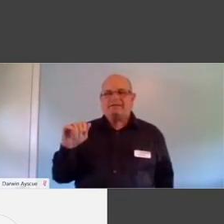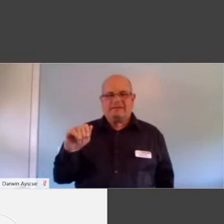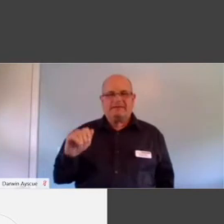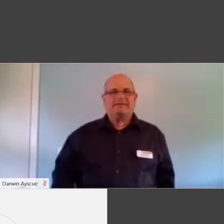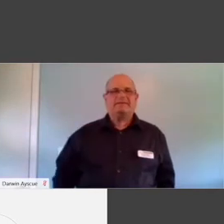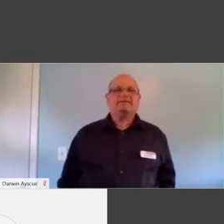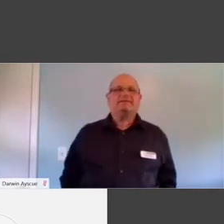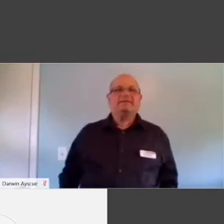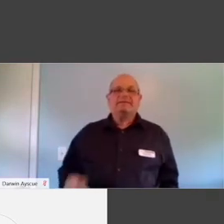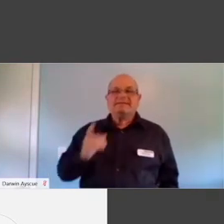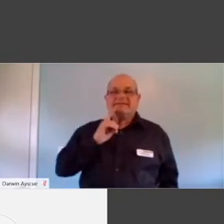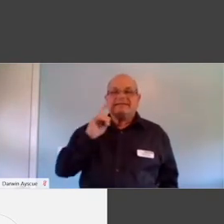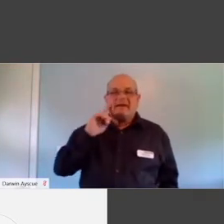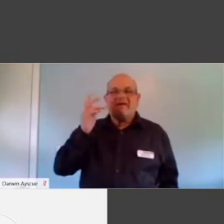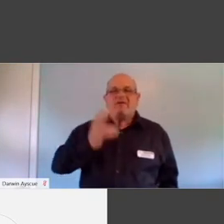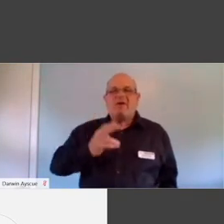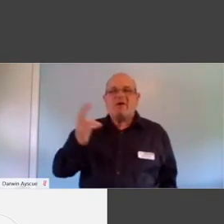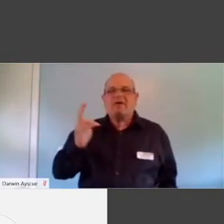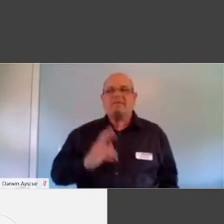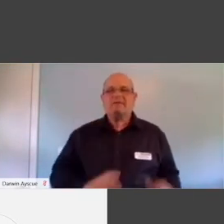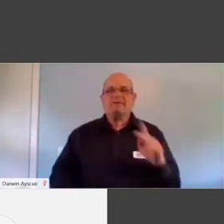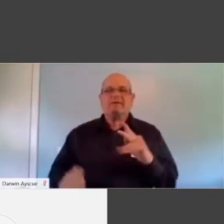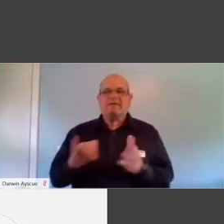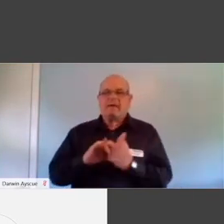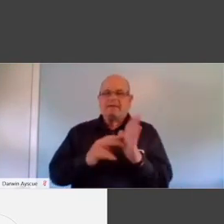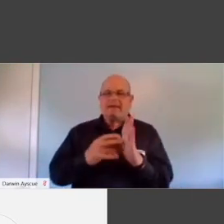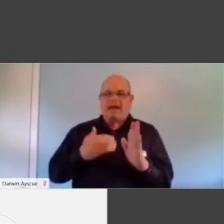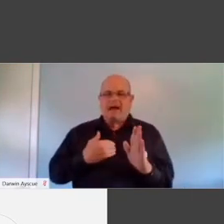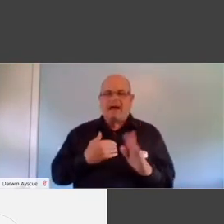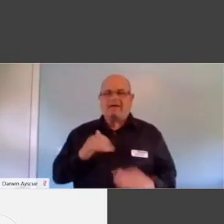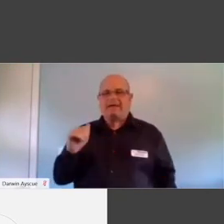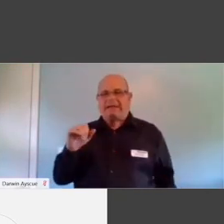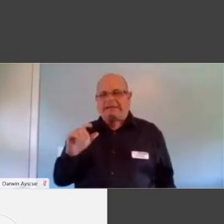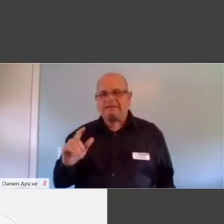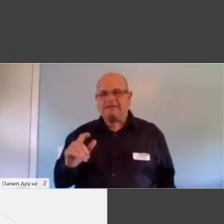For deaf and hard of hearing people this means having an American sign language interpreter